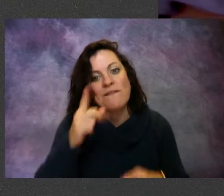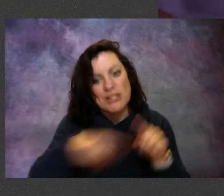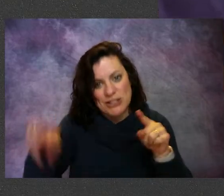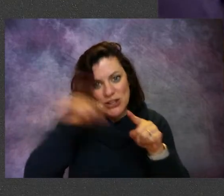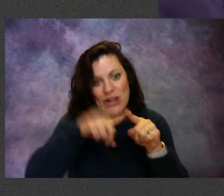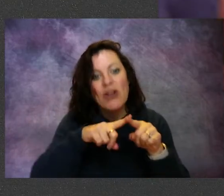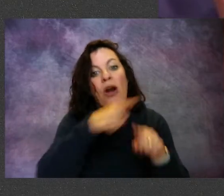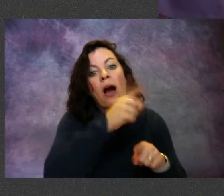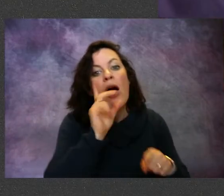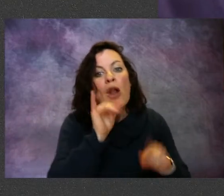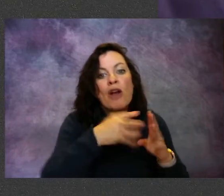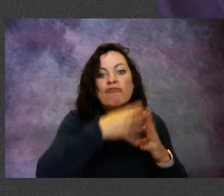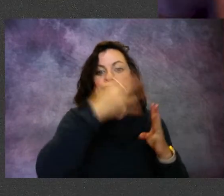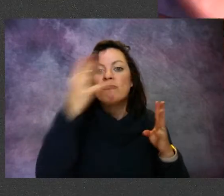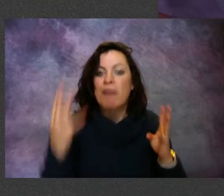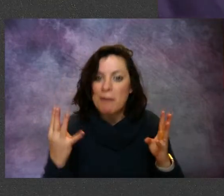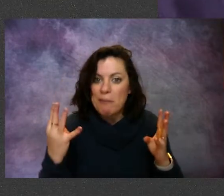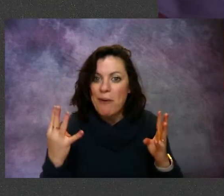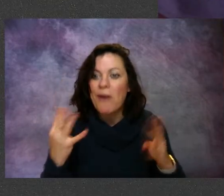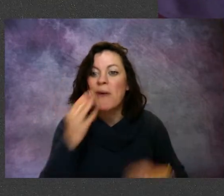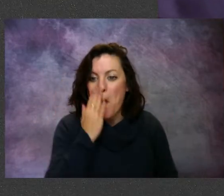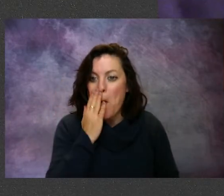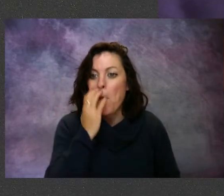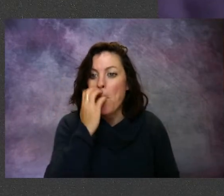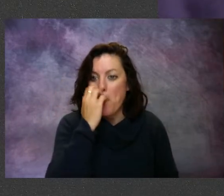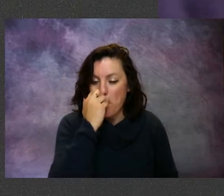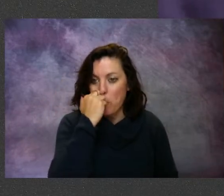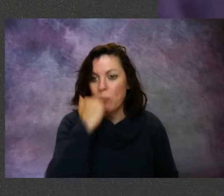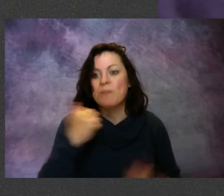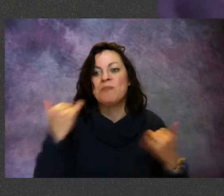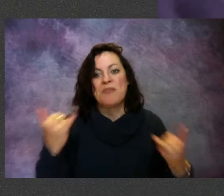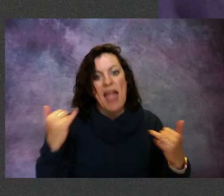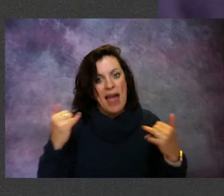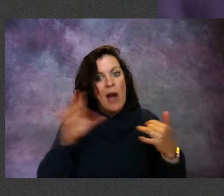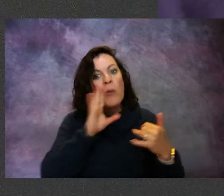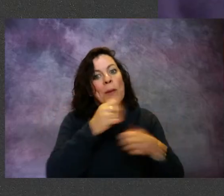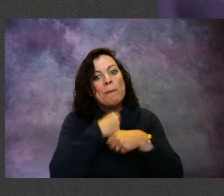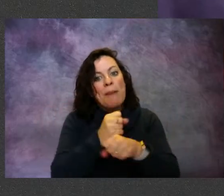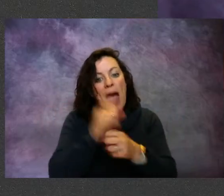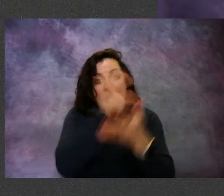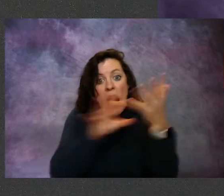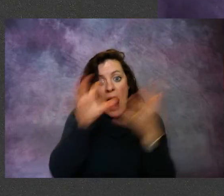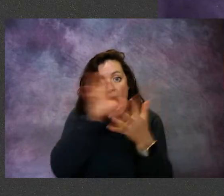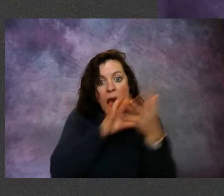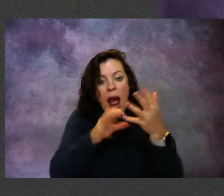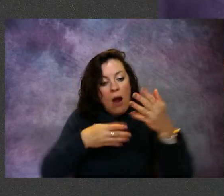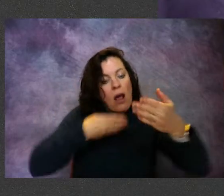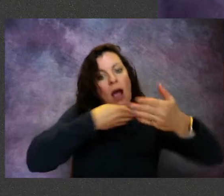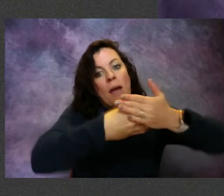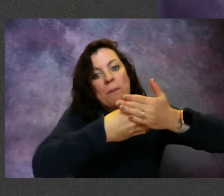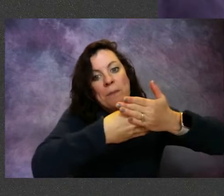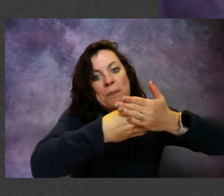of our stormy weather cloud for today. So, take your half circle and go ahead and set it aside,